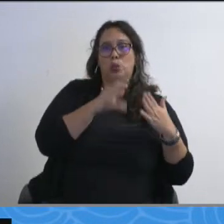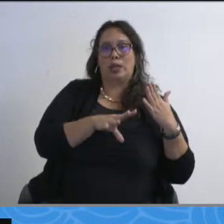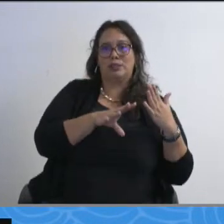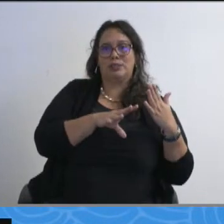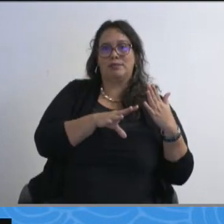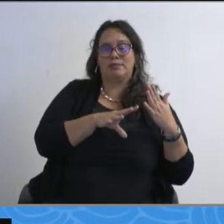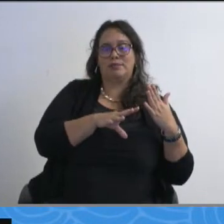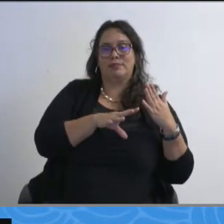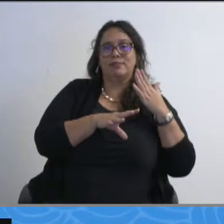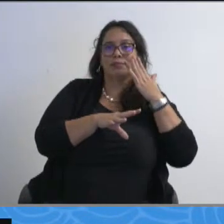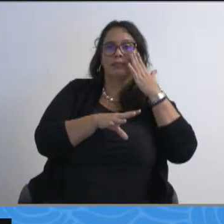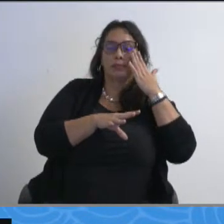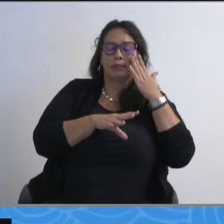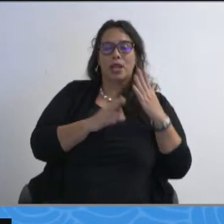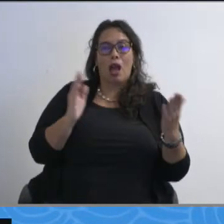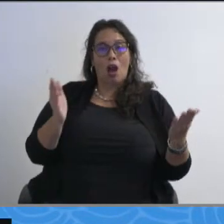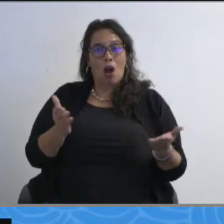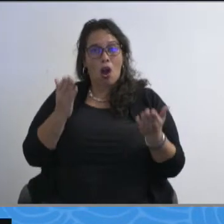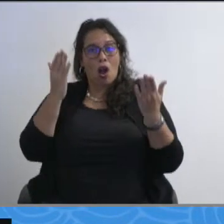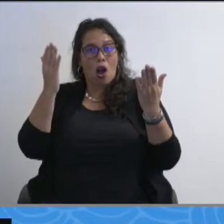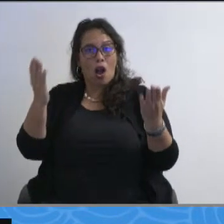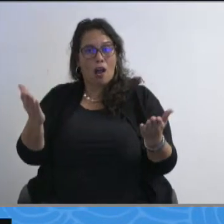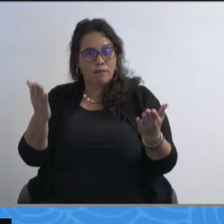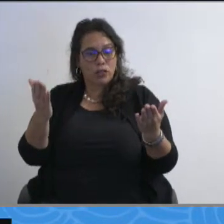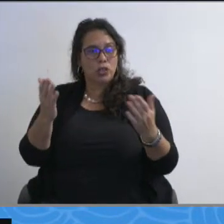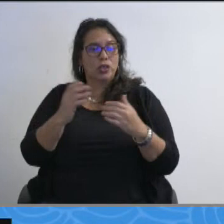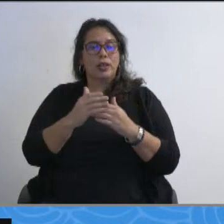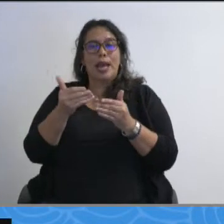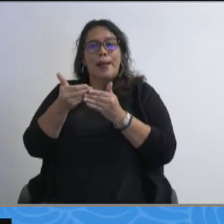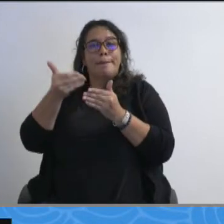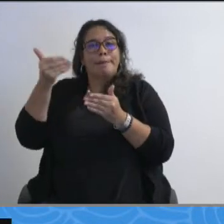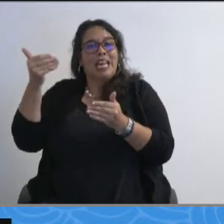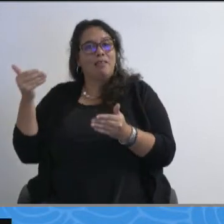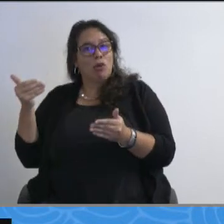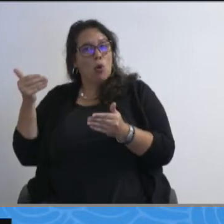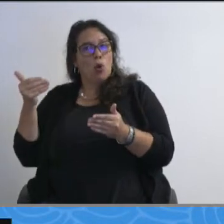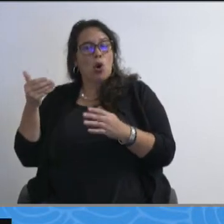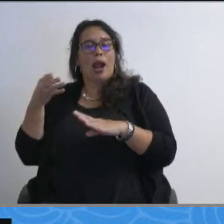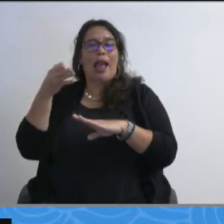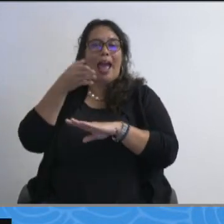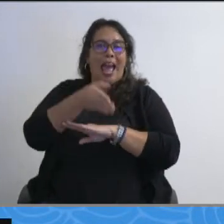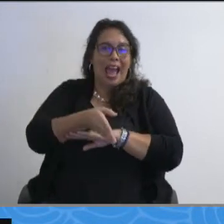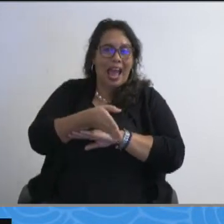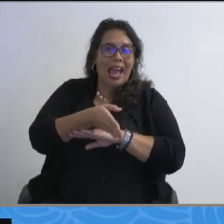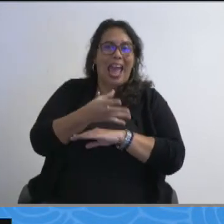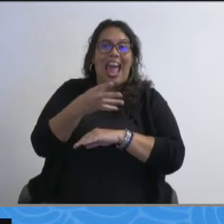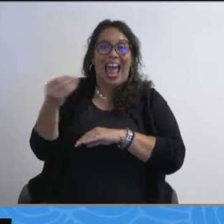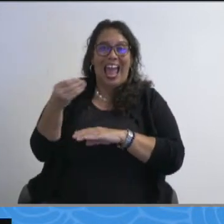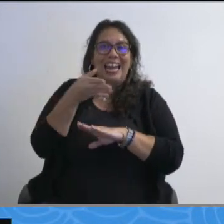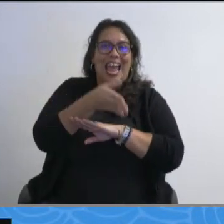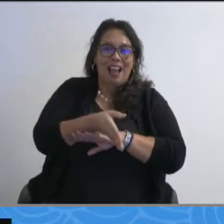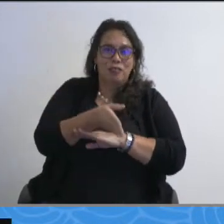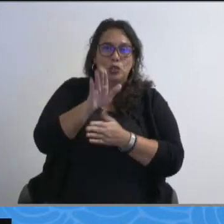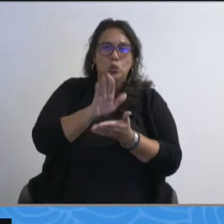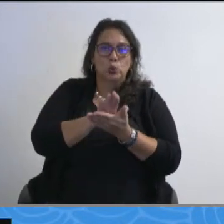That it is offered both before and after the school day, which is traditional here in Long Beach,